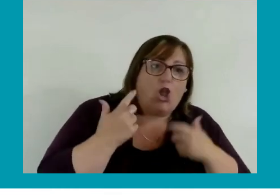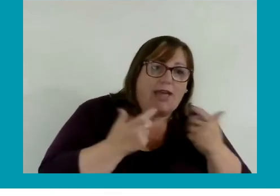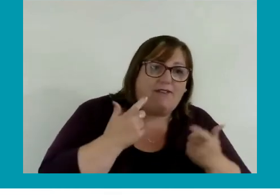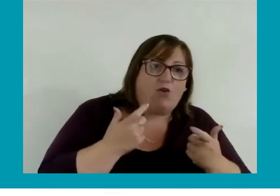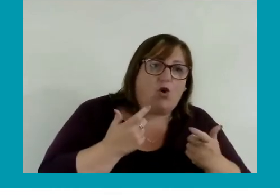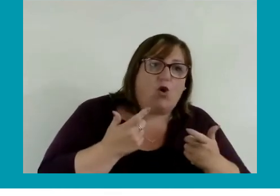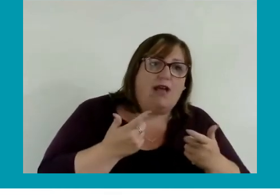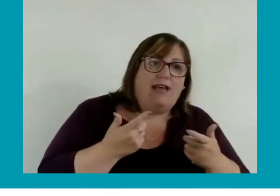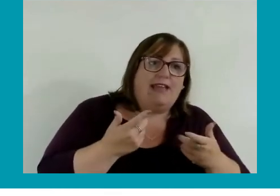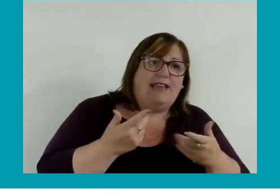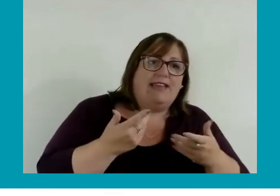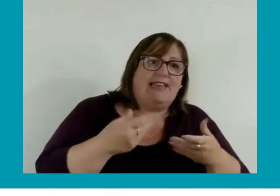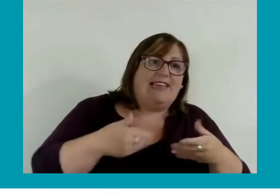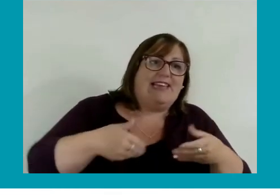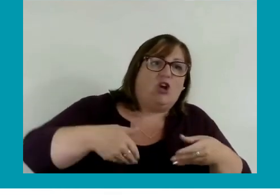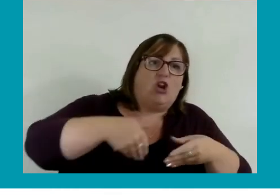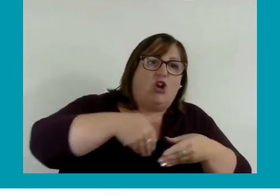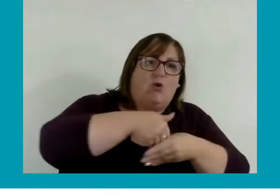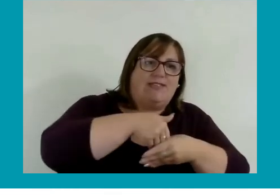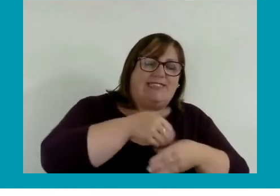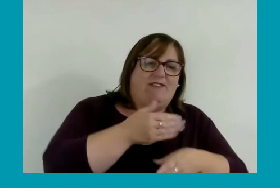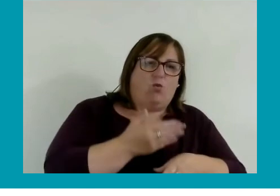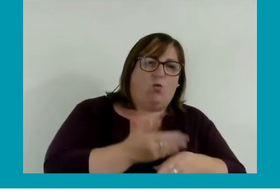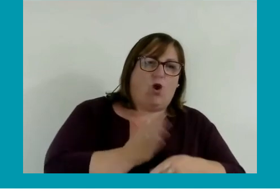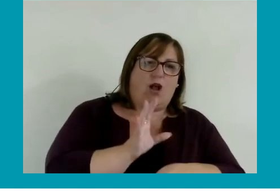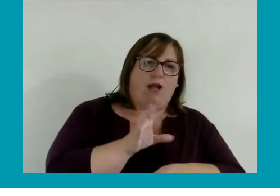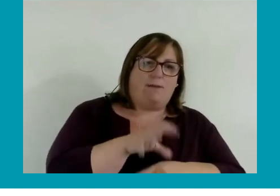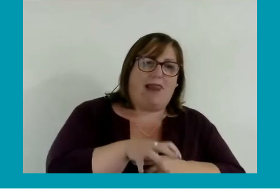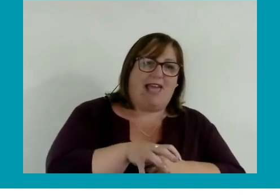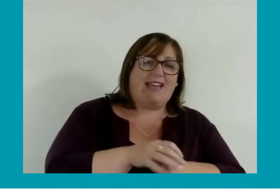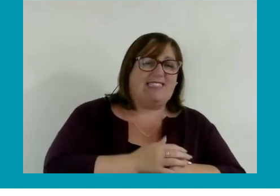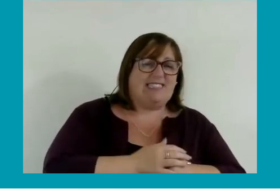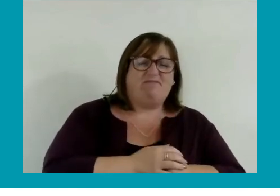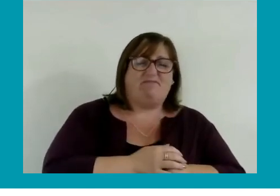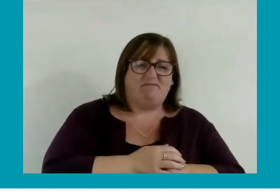see and kind of what i stand for in my job you know john lewis is a great employer for that